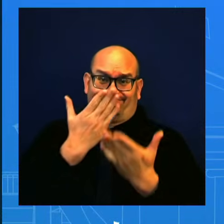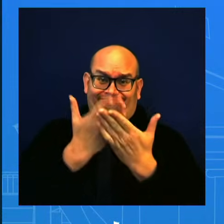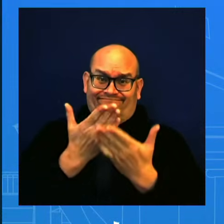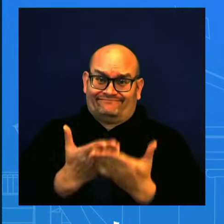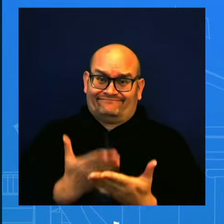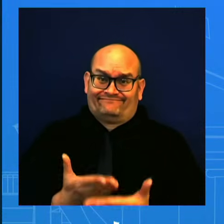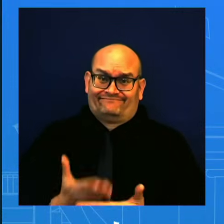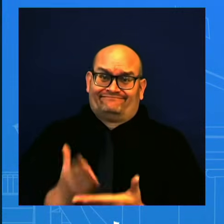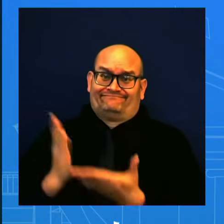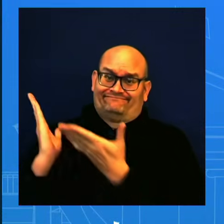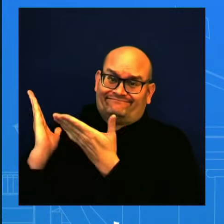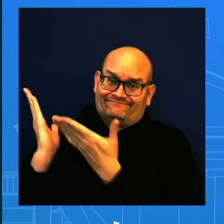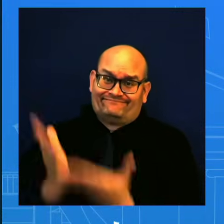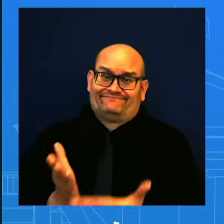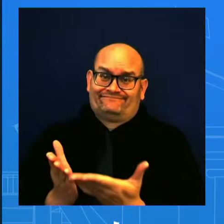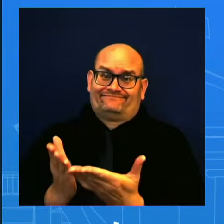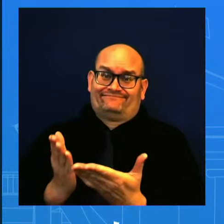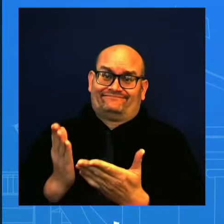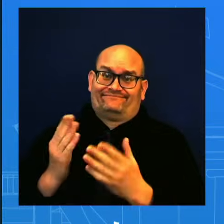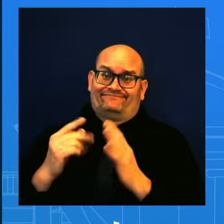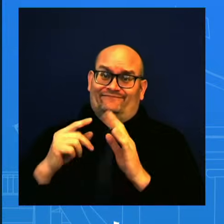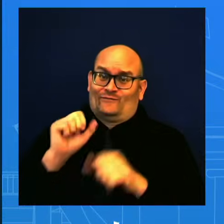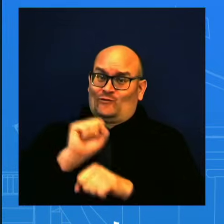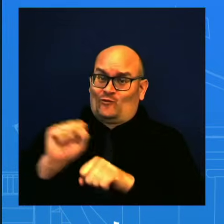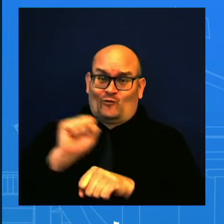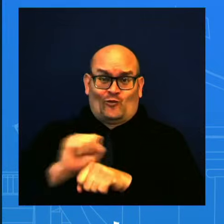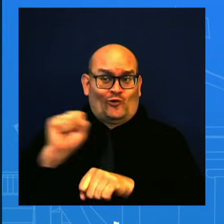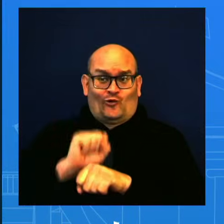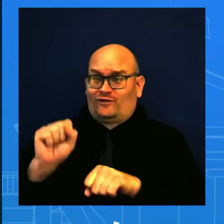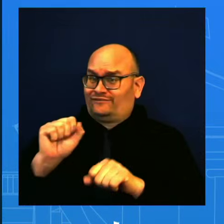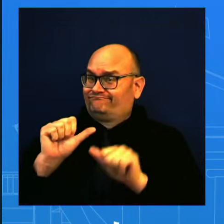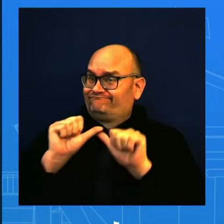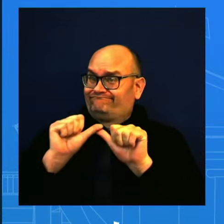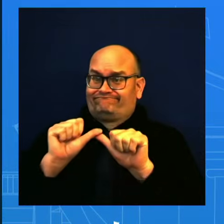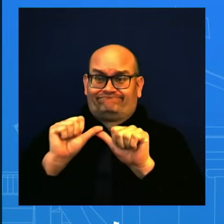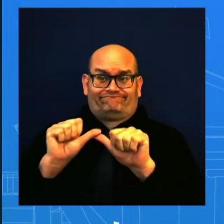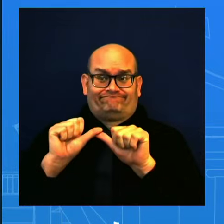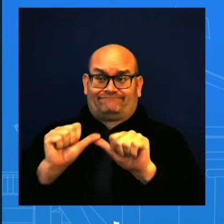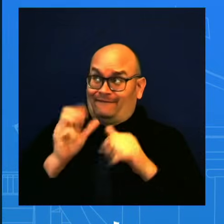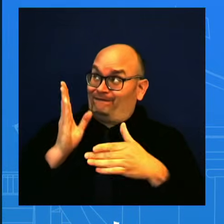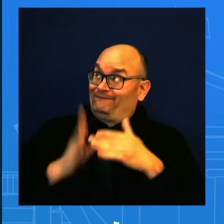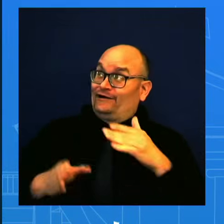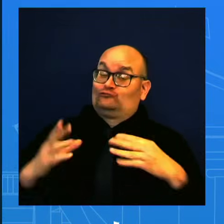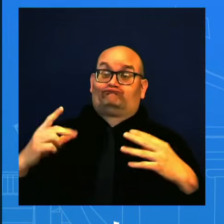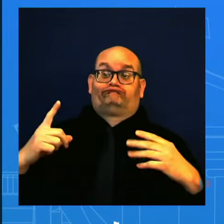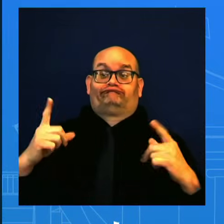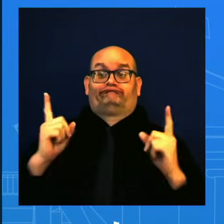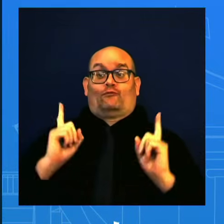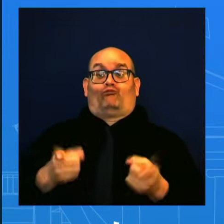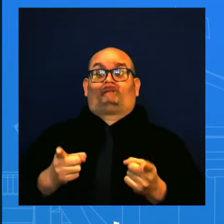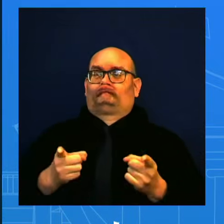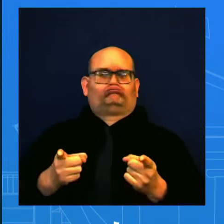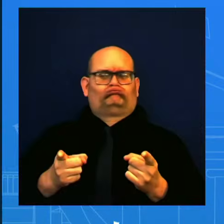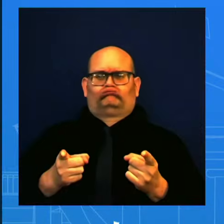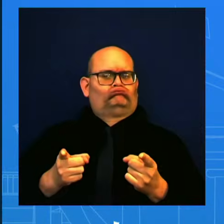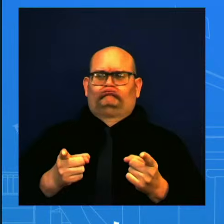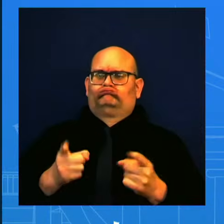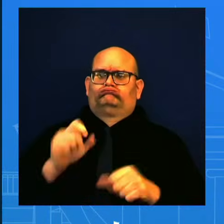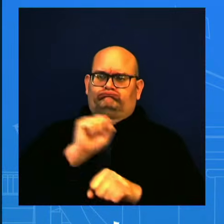Republicans want to do. They want to give tax breaks to billionaires, corporations. That what we -- that's what we continue to see them talk